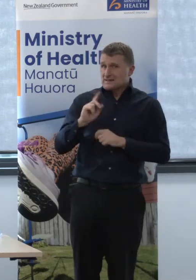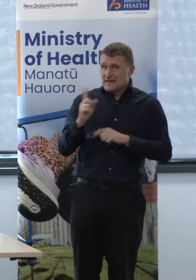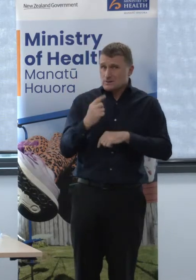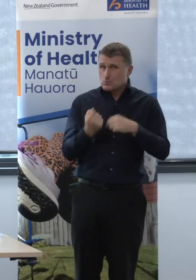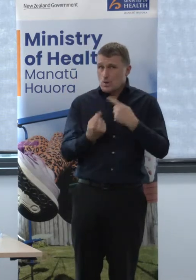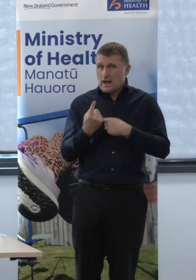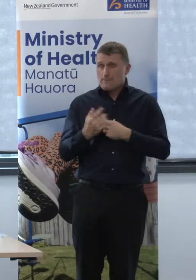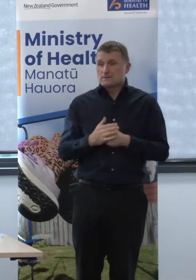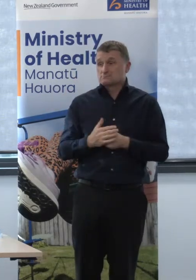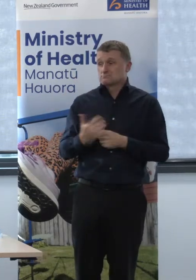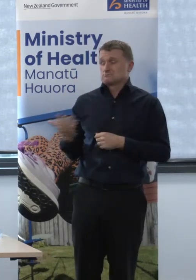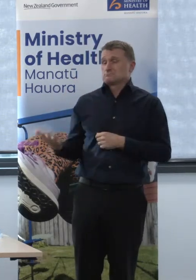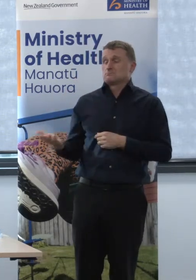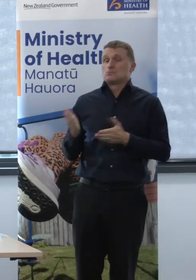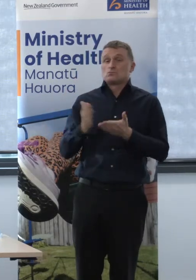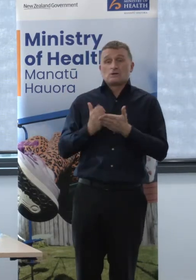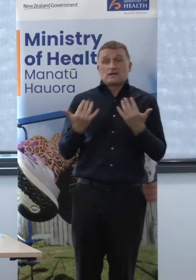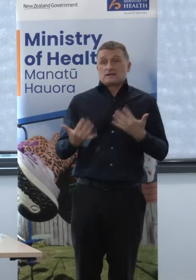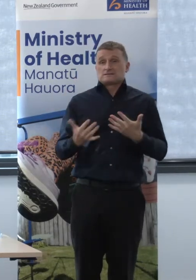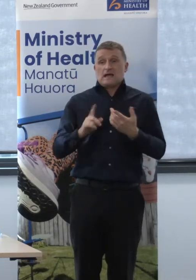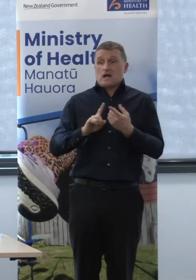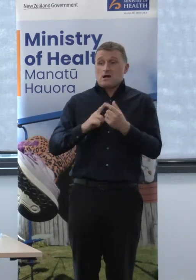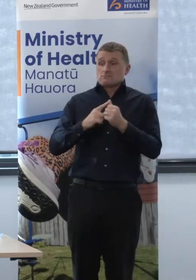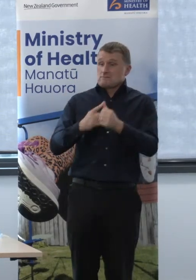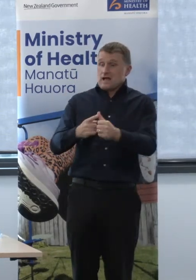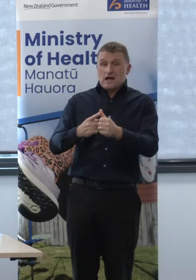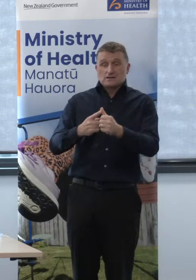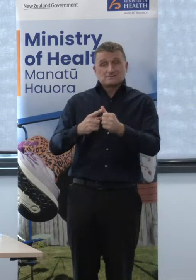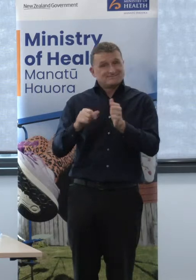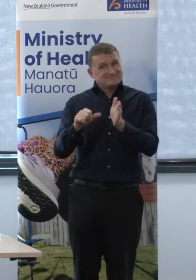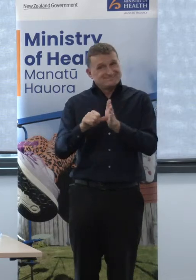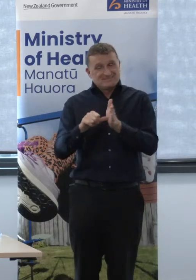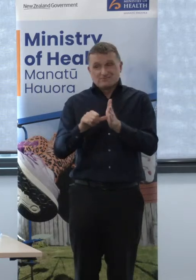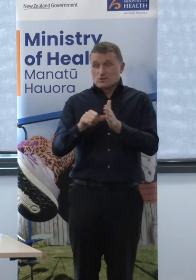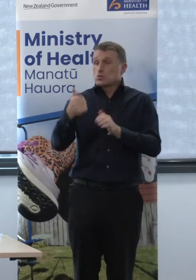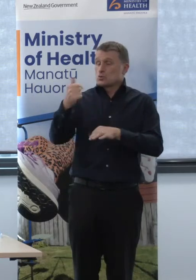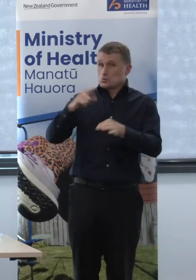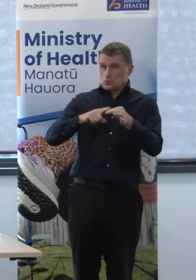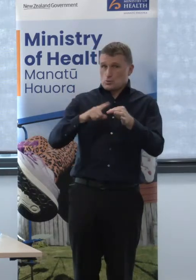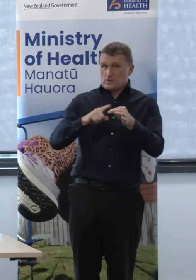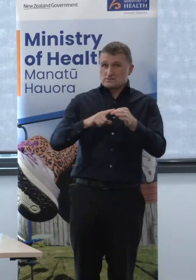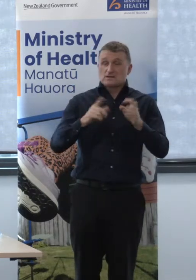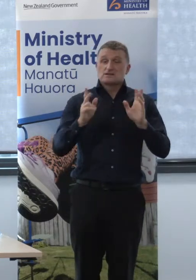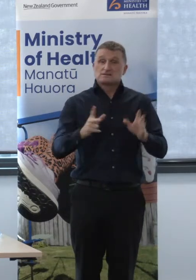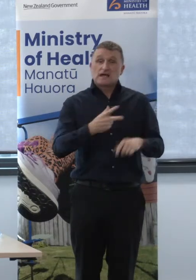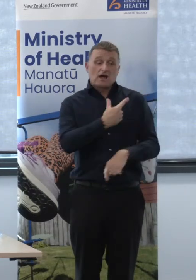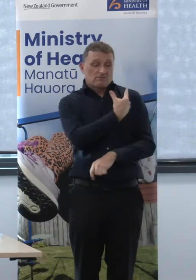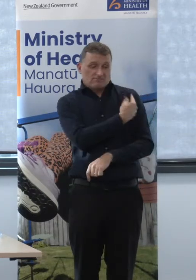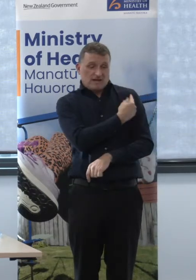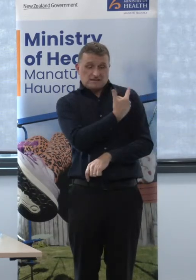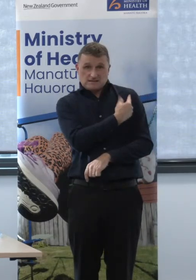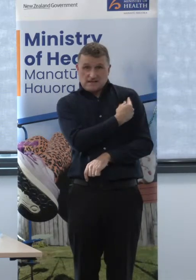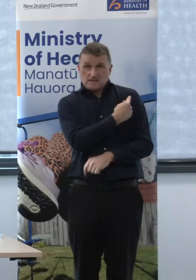What are the chances of getting infected by the earlier BA variants? That is a really good question. I'm not sure if we have a precise answer for that right